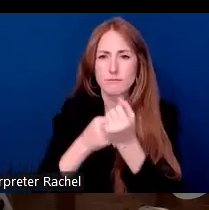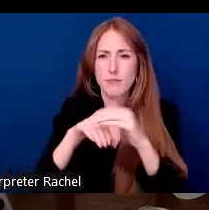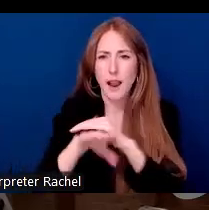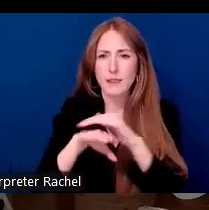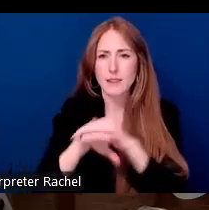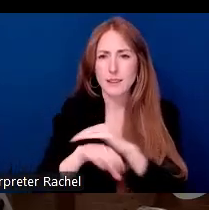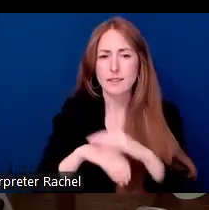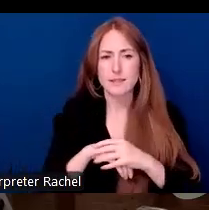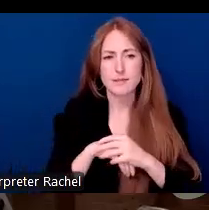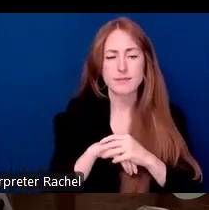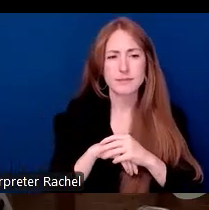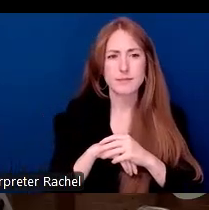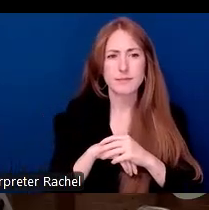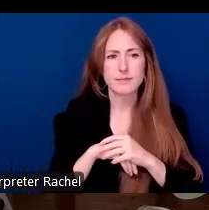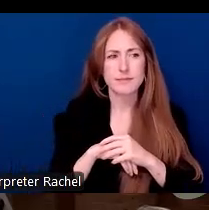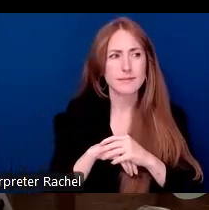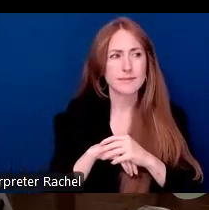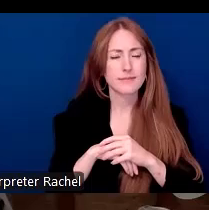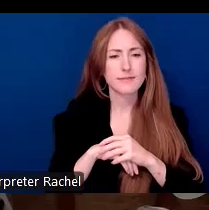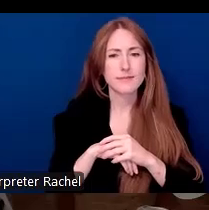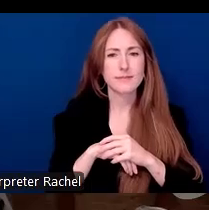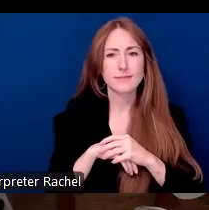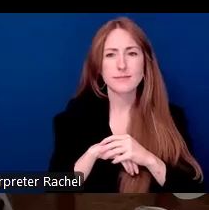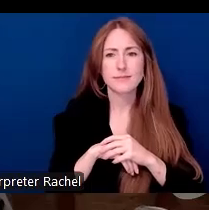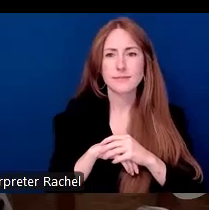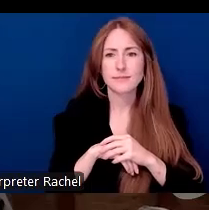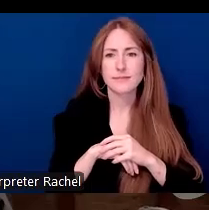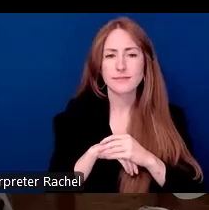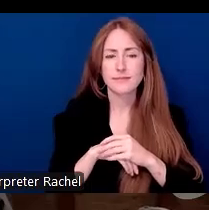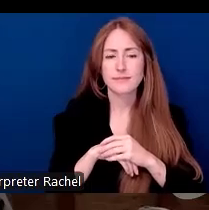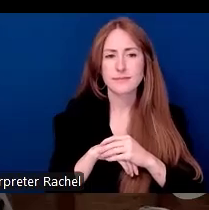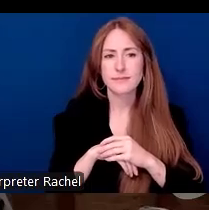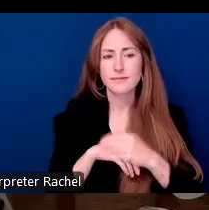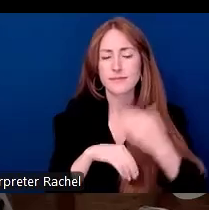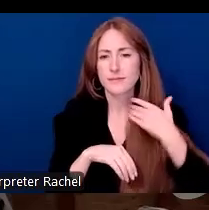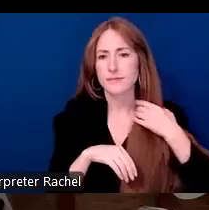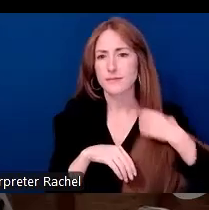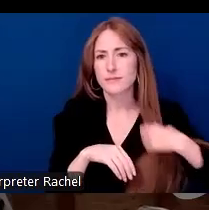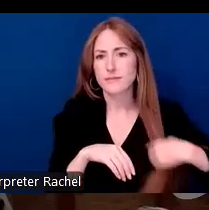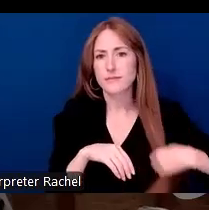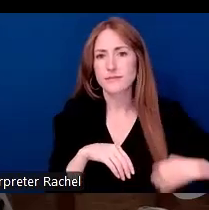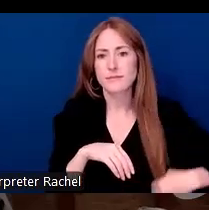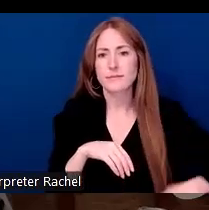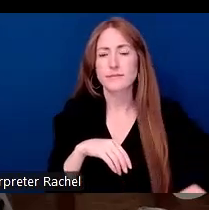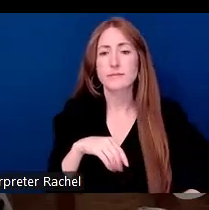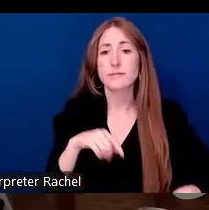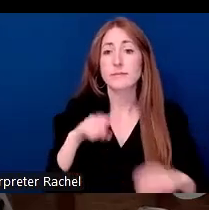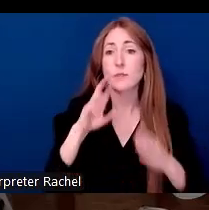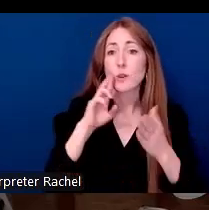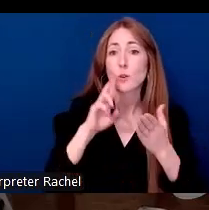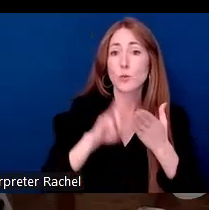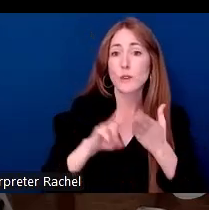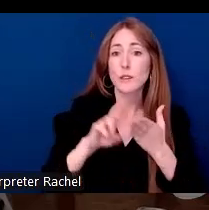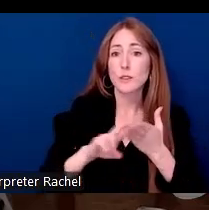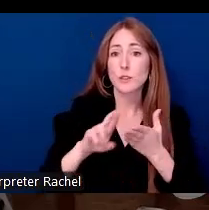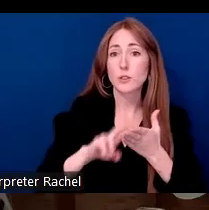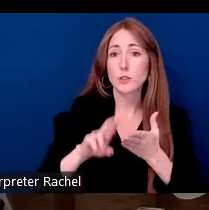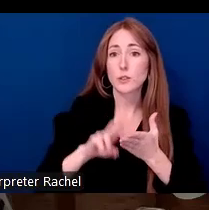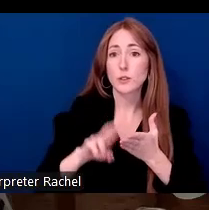Next slide please. This research involved and was informed by diverse parents, guardians,